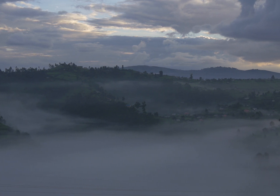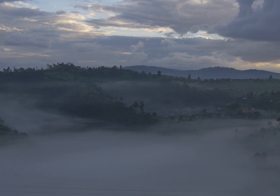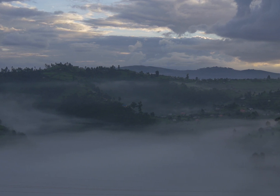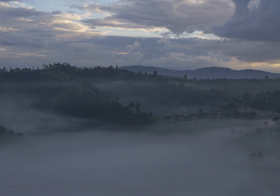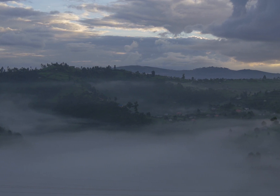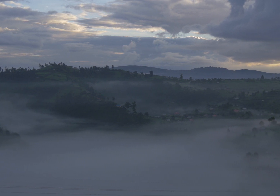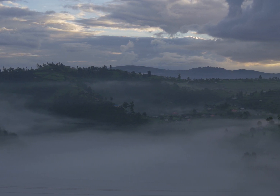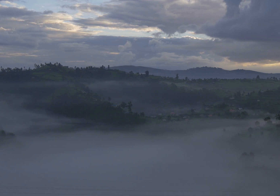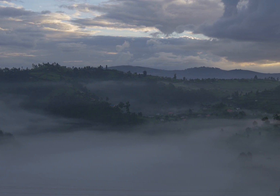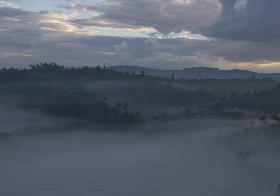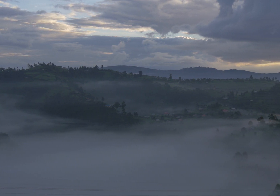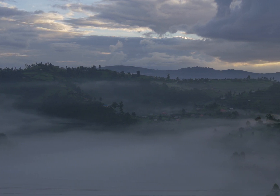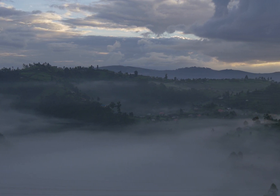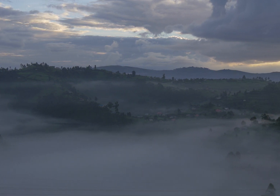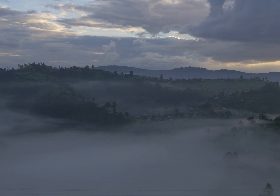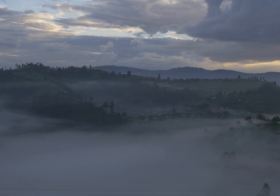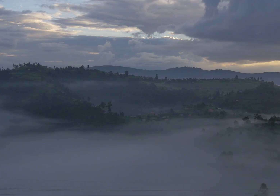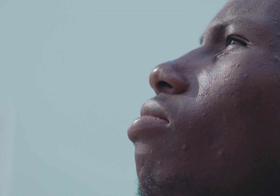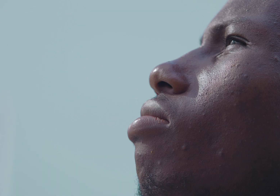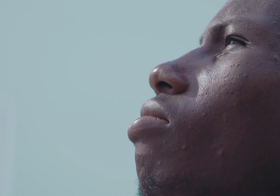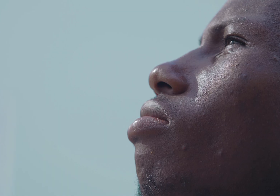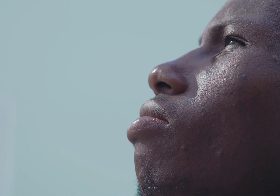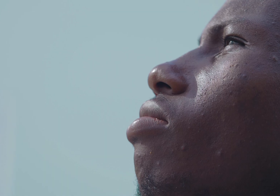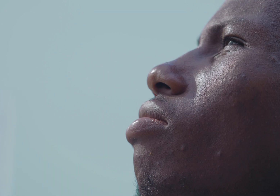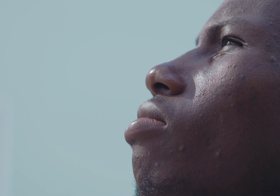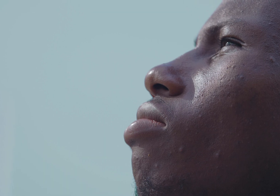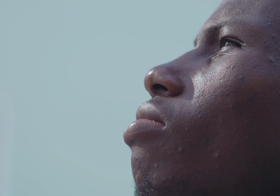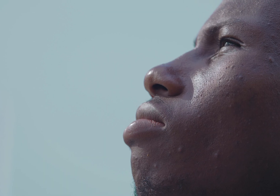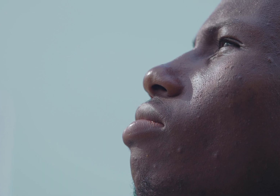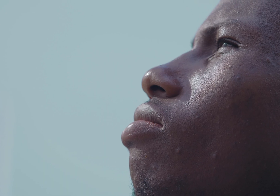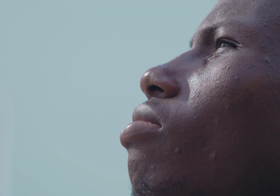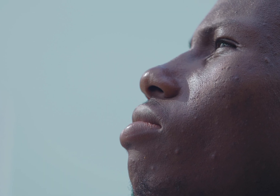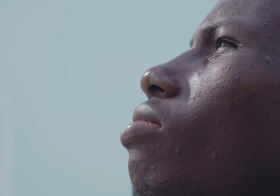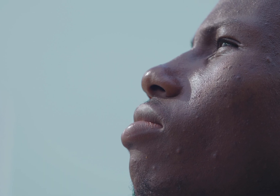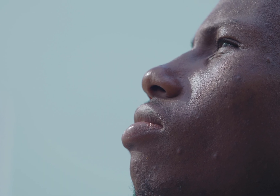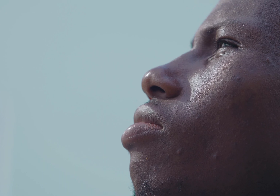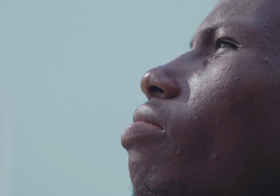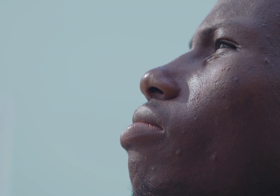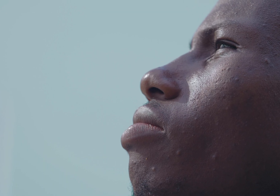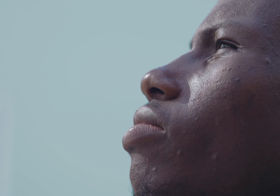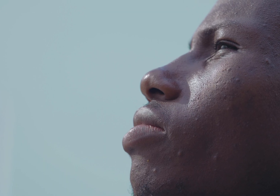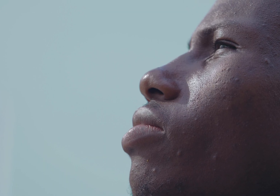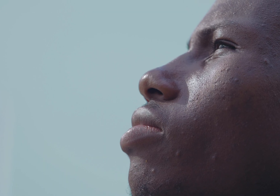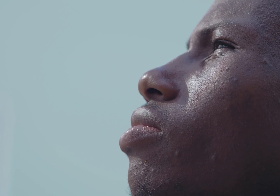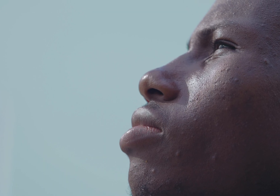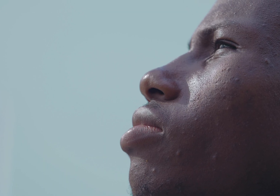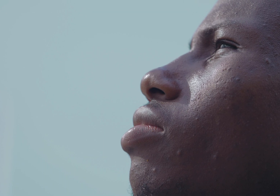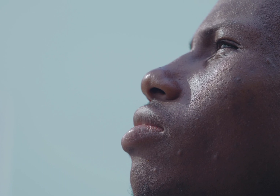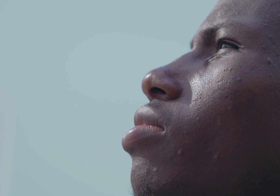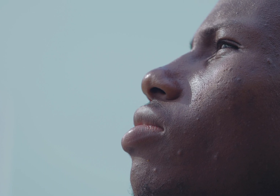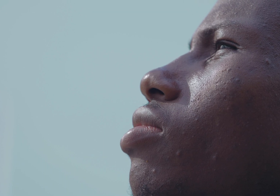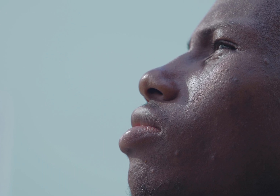You cannot treat children like this. And so we pulled some strings and we took the kid that day.